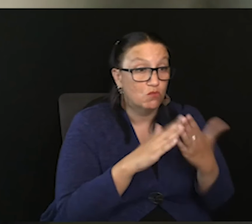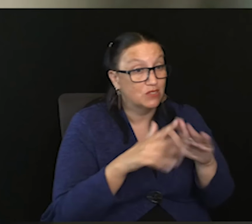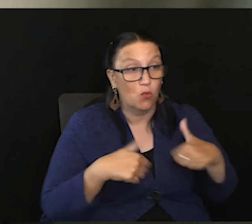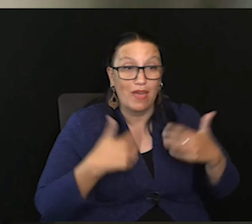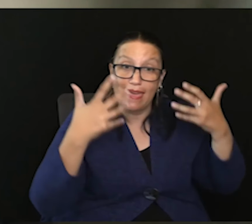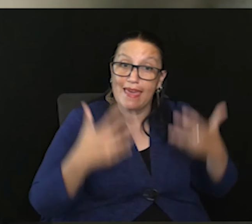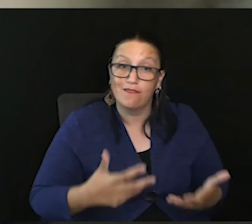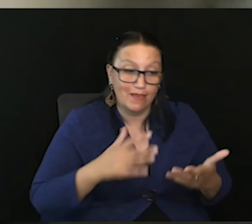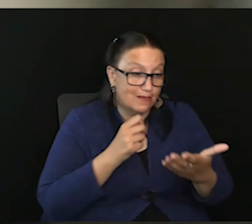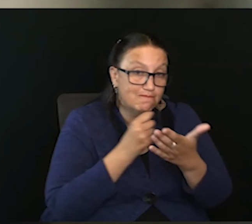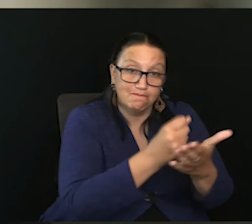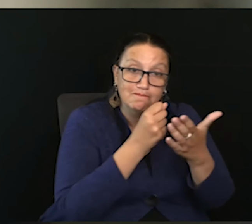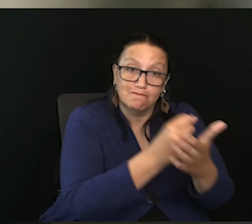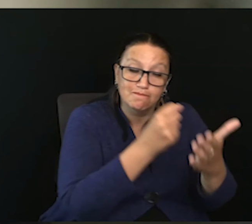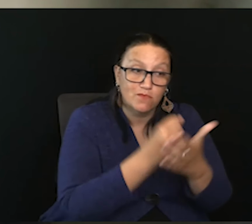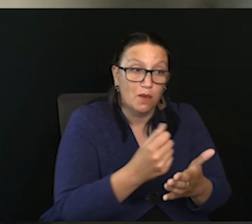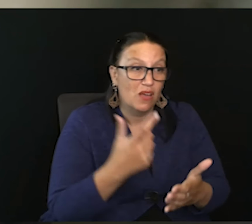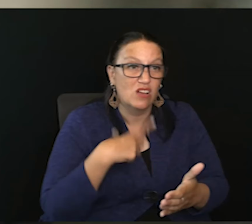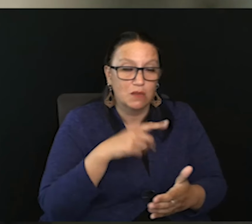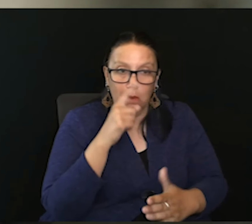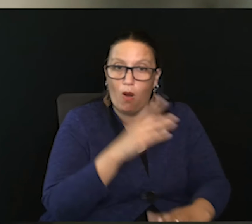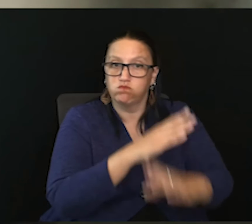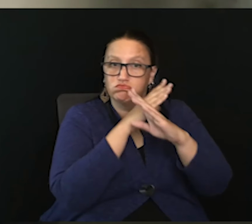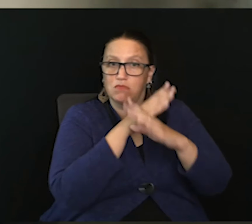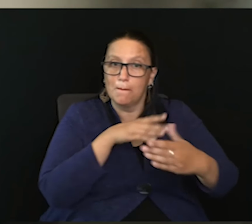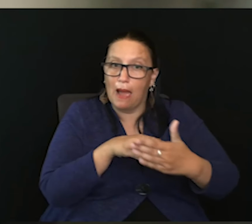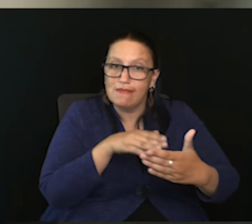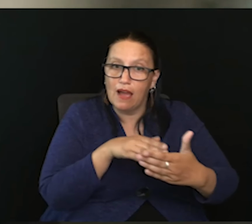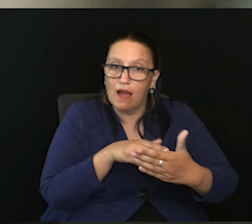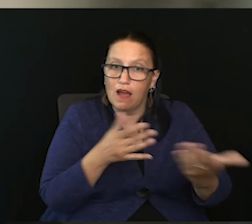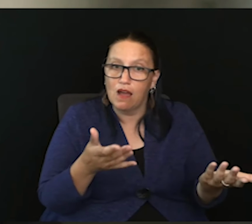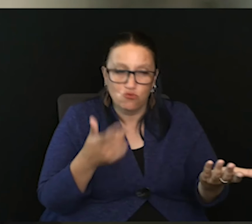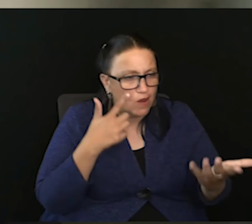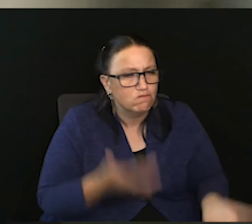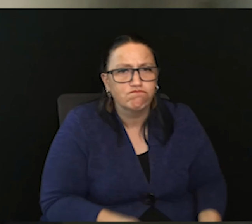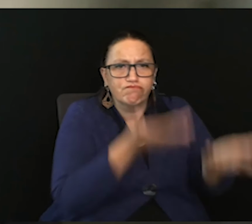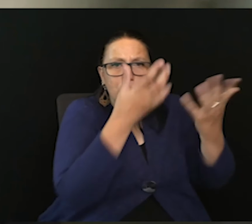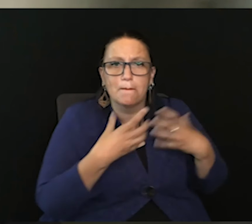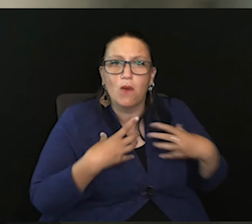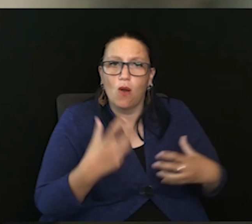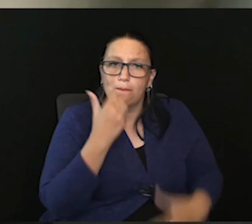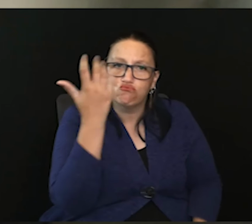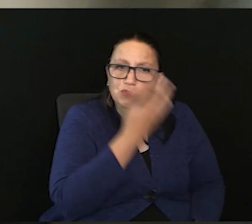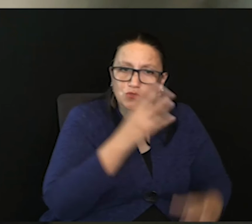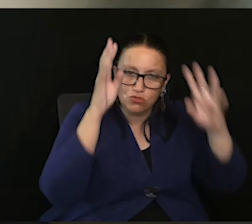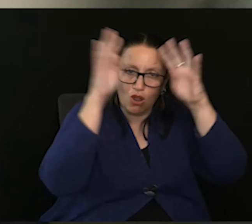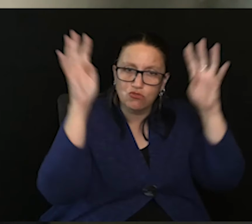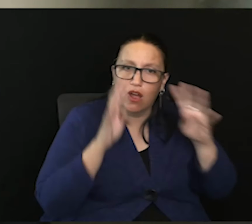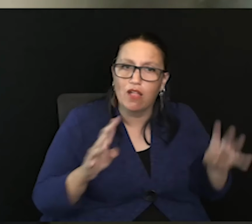did immense work to overcome those barriers and to lift our Indigenous rates now to